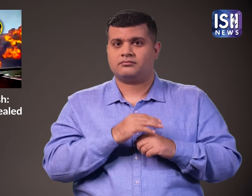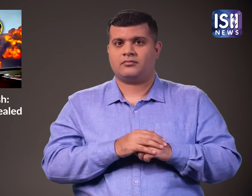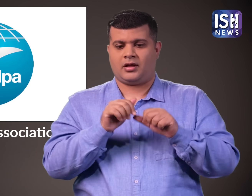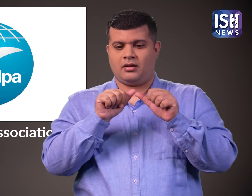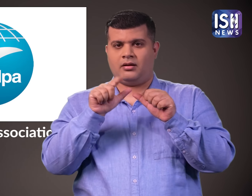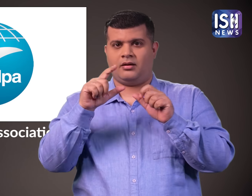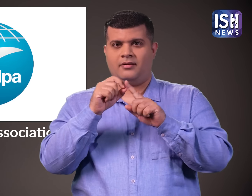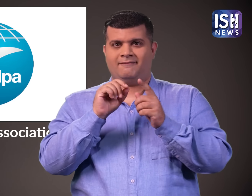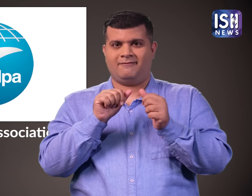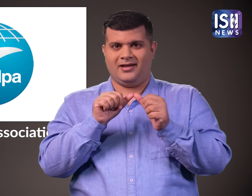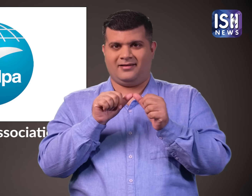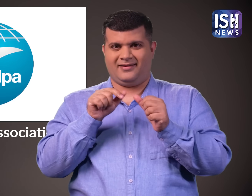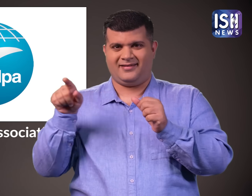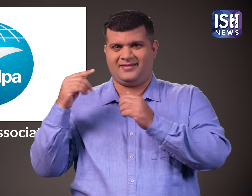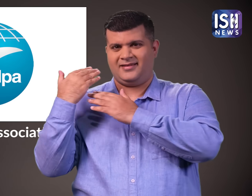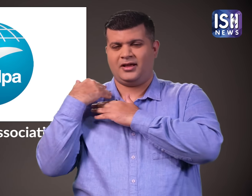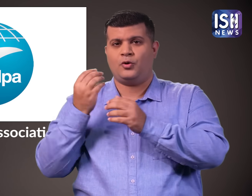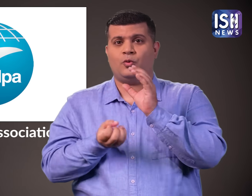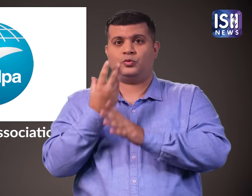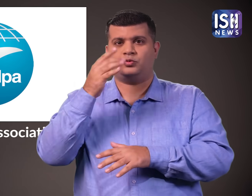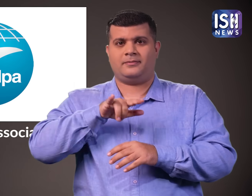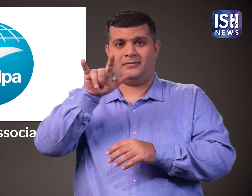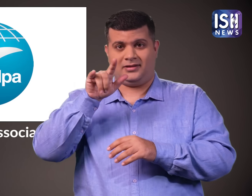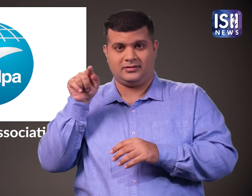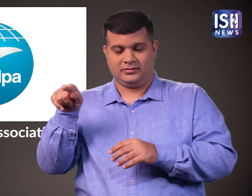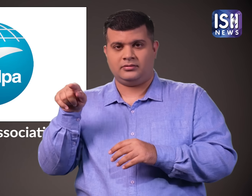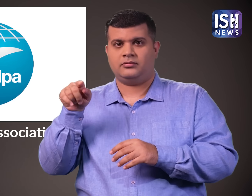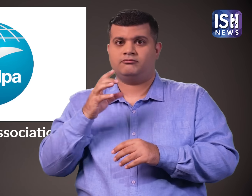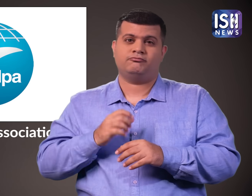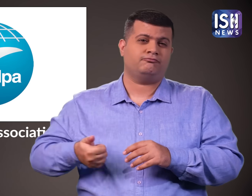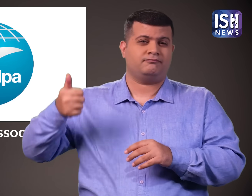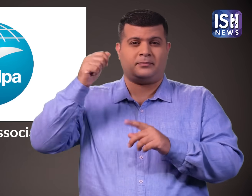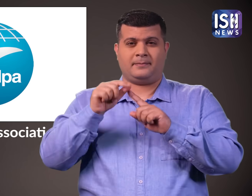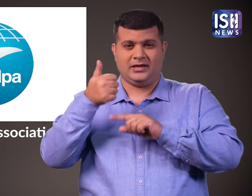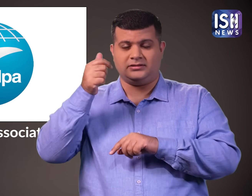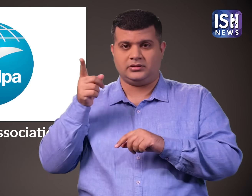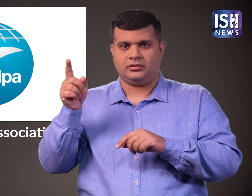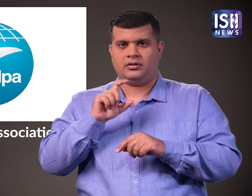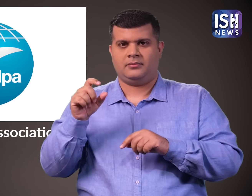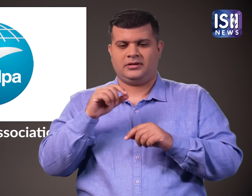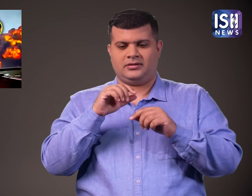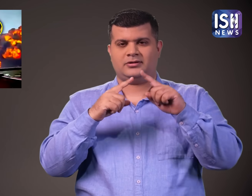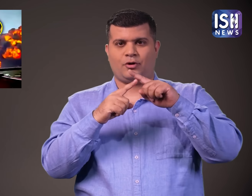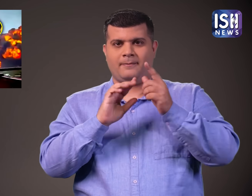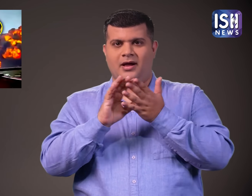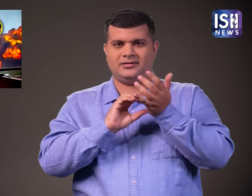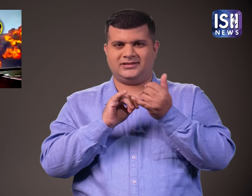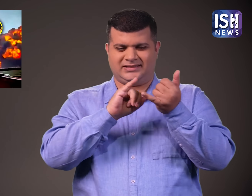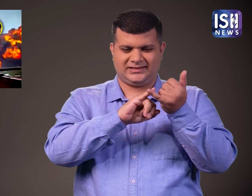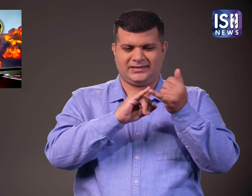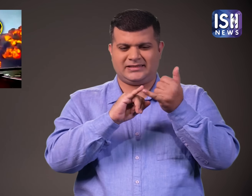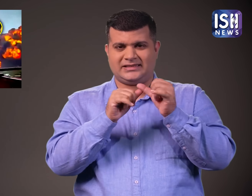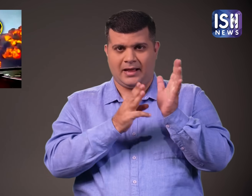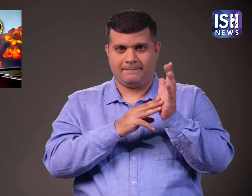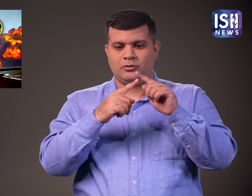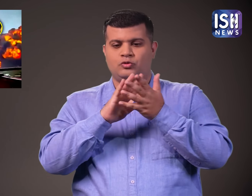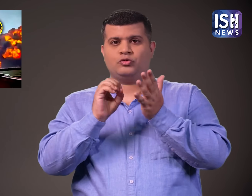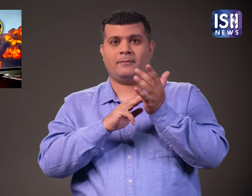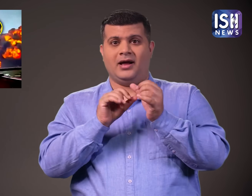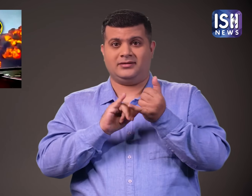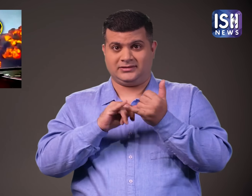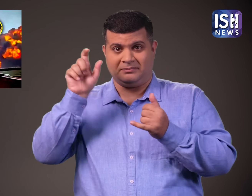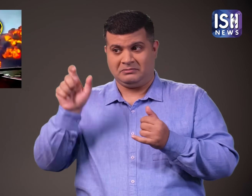Captain Sam Thomas, President of Airline Pilots Association (ALPA)